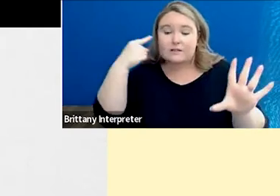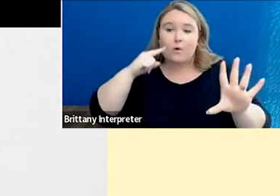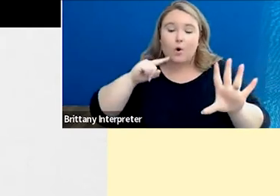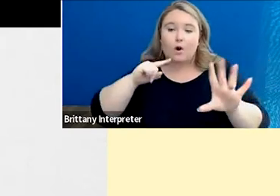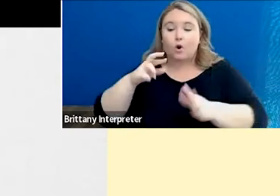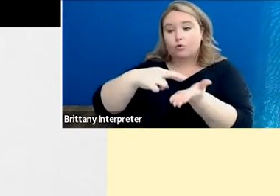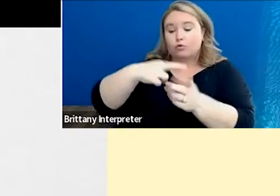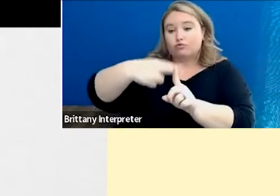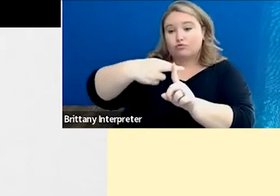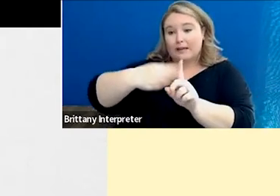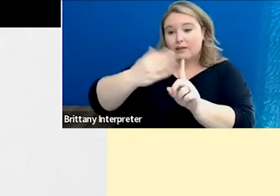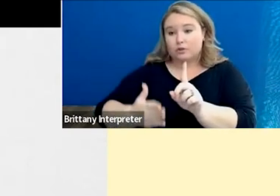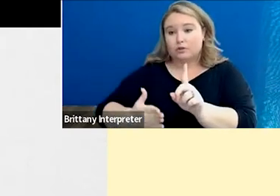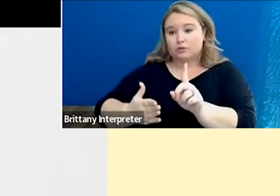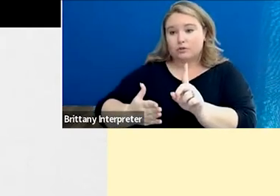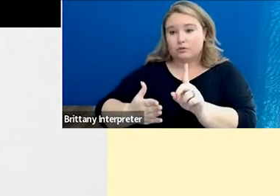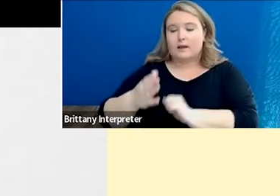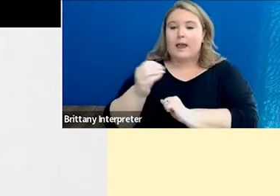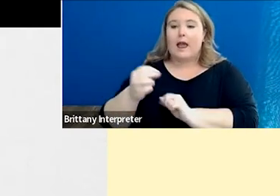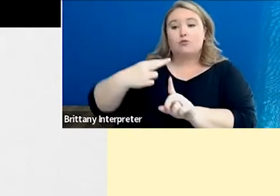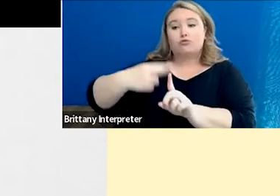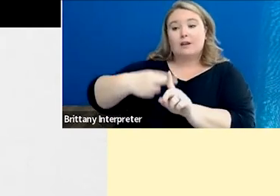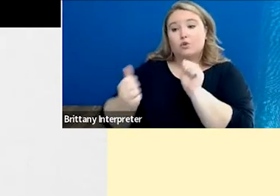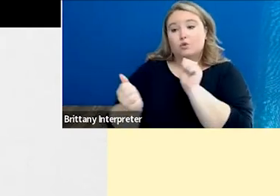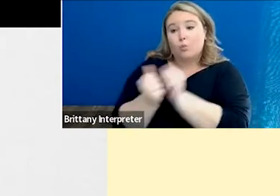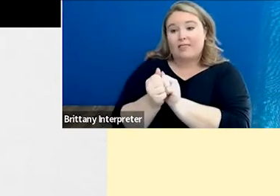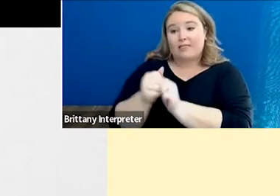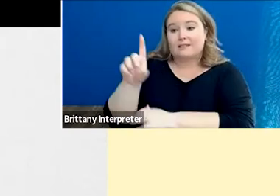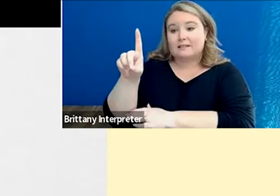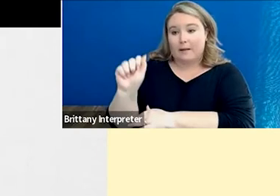and particularly for renters living with disabilities.